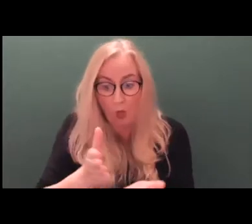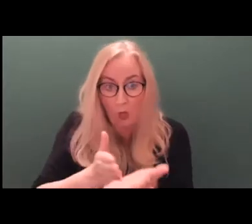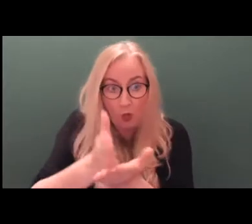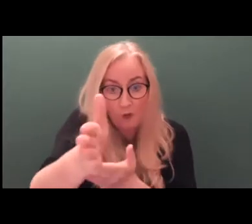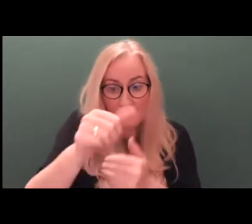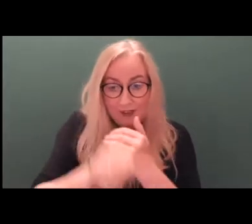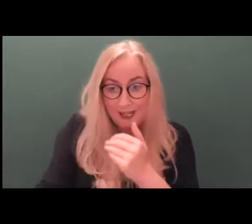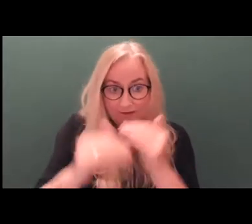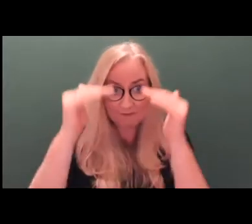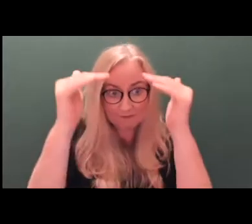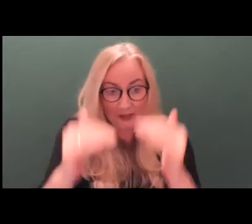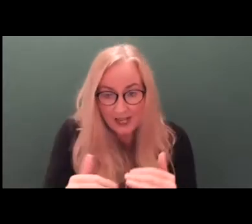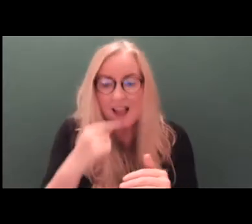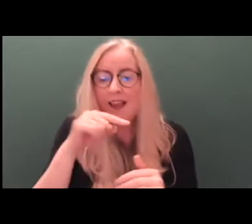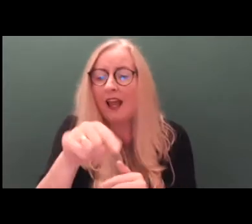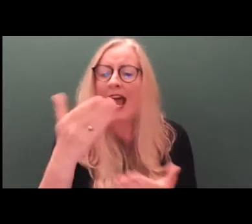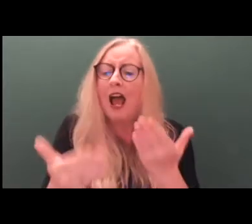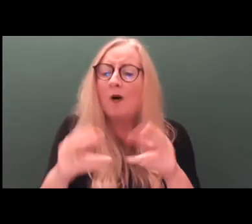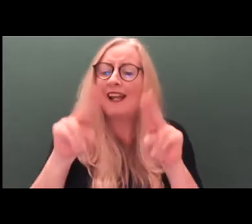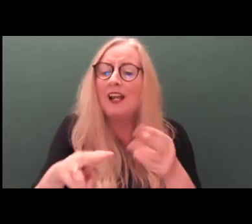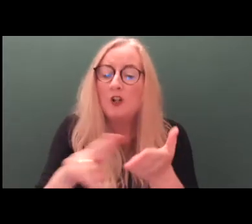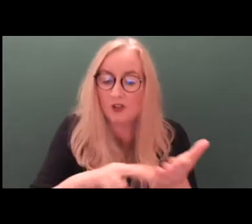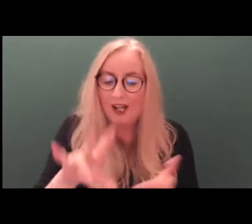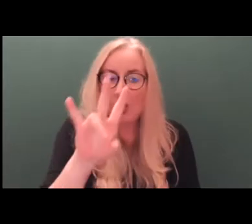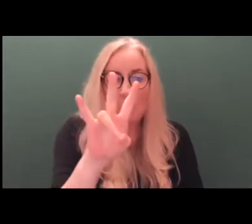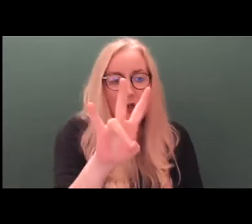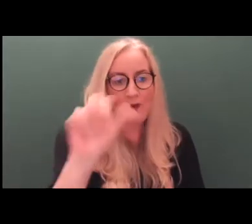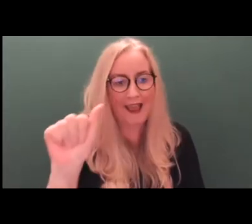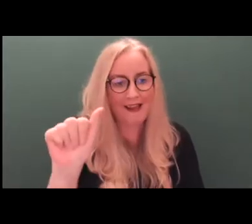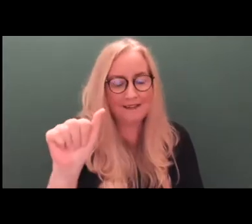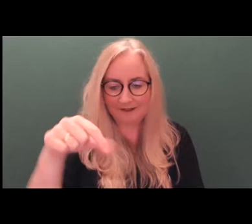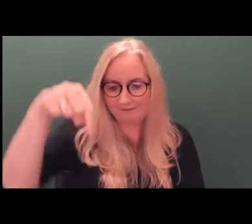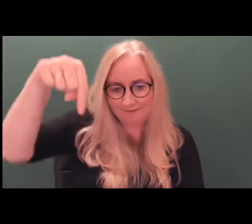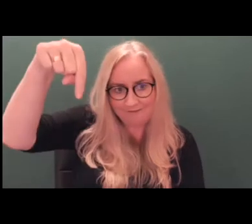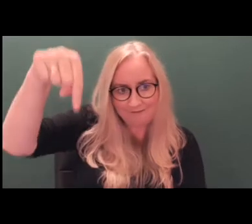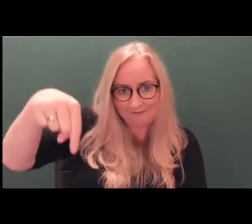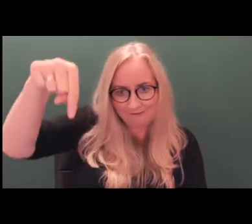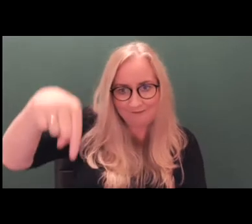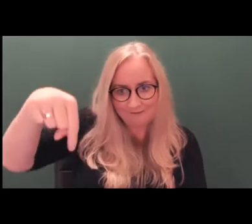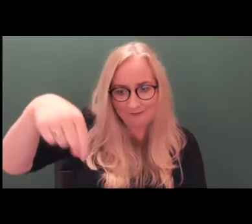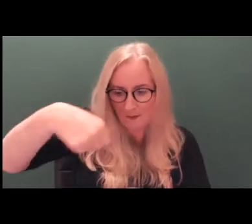and this can be done by using the Q&A function at the bottom of your screens.